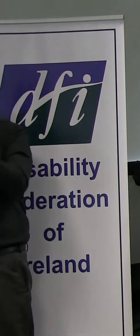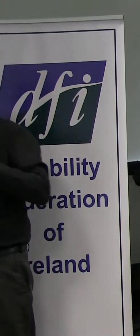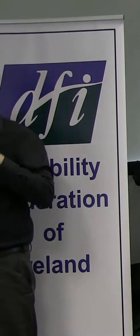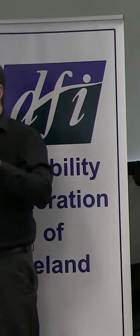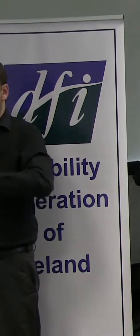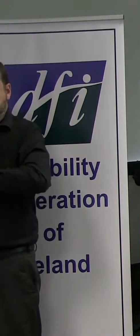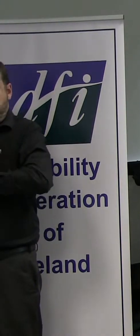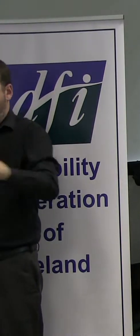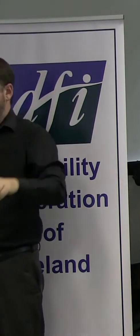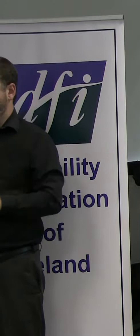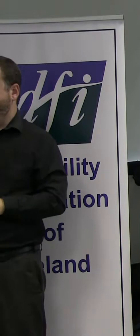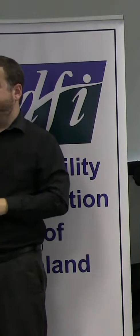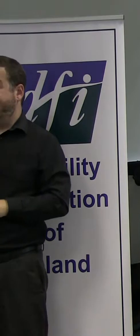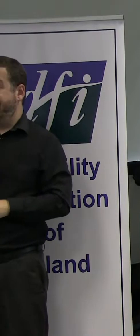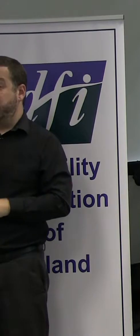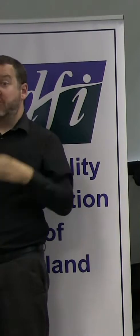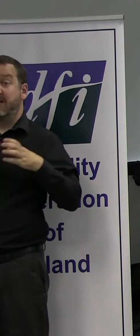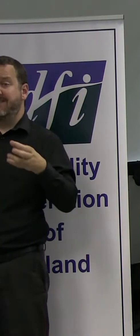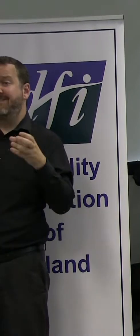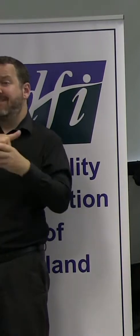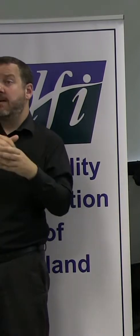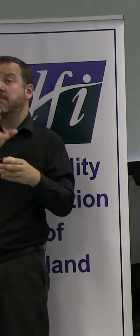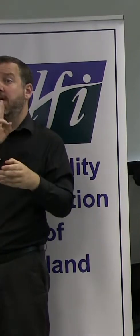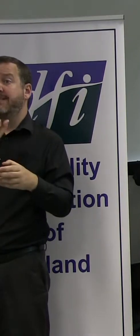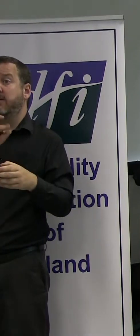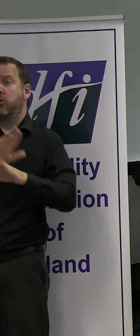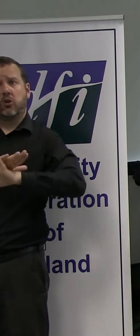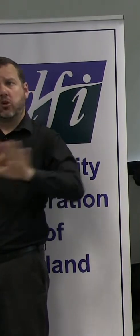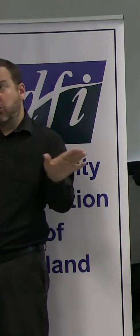or not private sector there's this amount of people in the middle order who